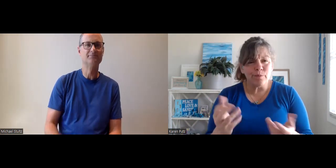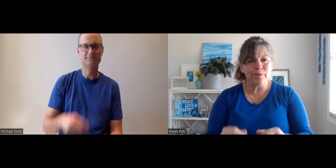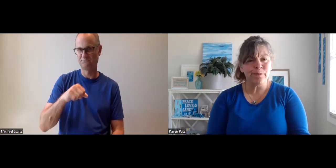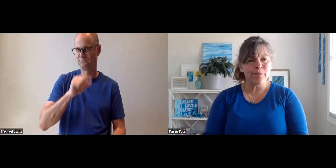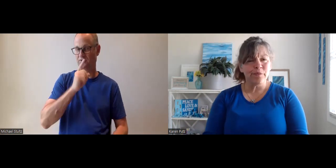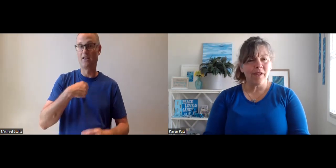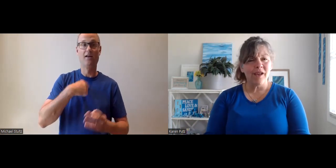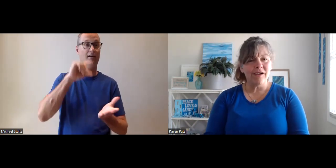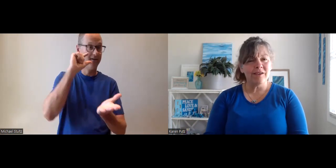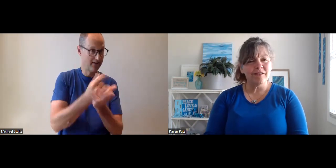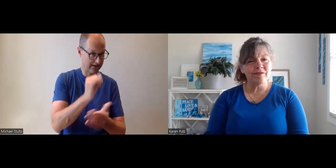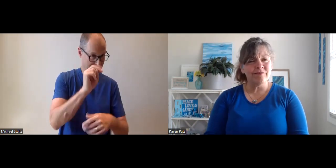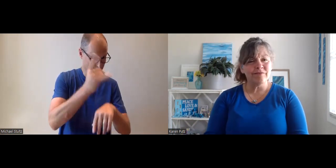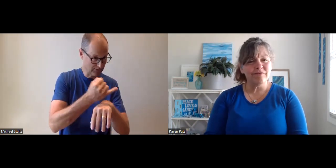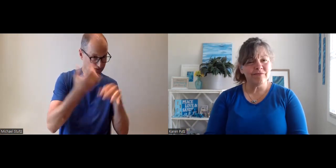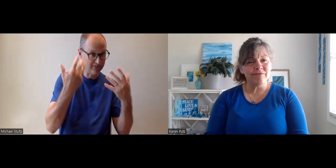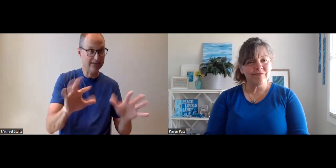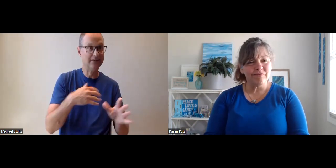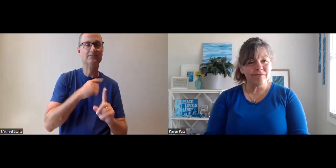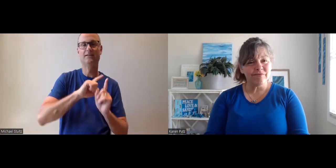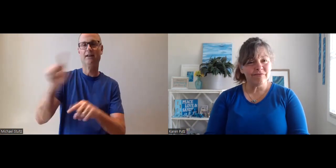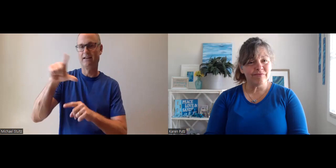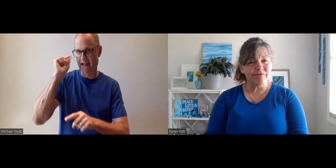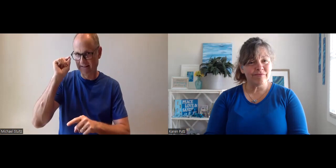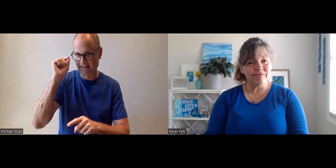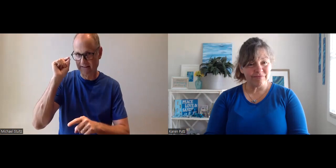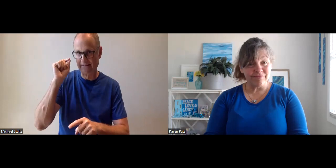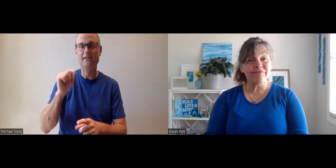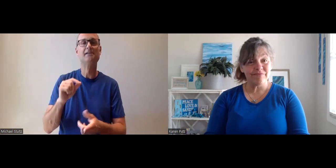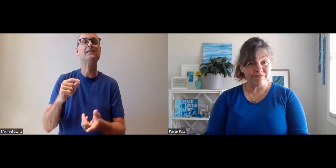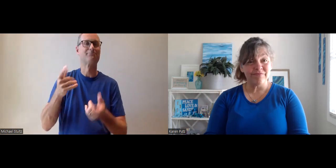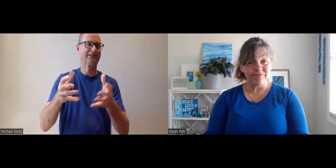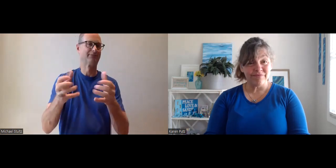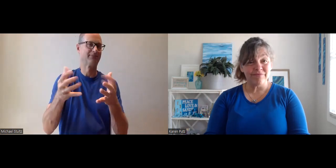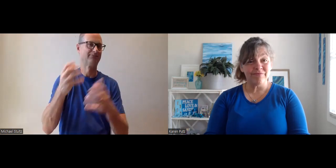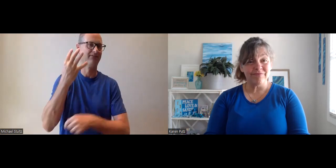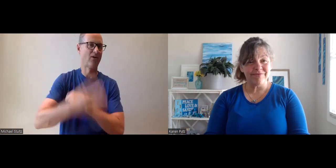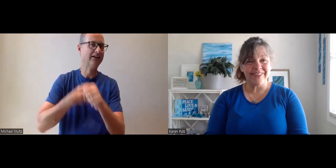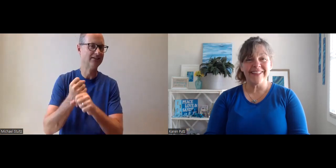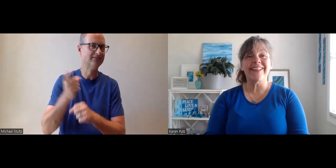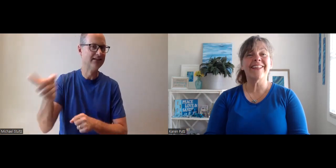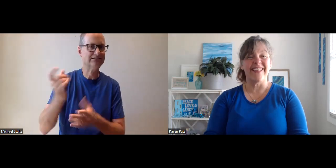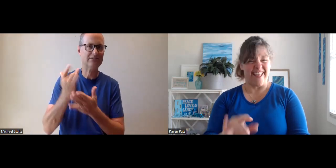where did you go? Michael: After I graduated from Indiana school for the Deaf, and then I went to Gallaudet for four years.